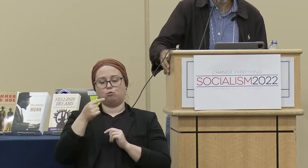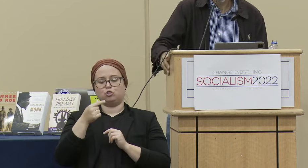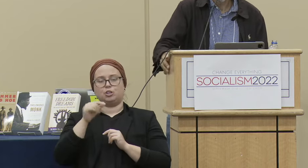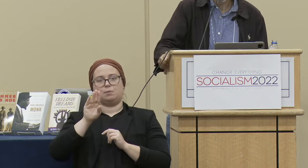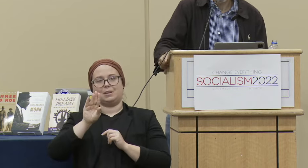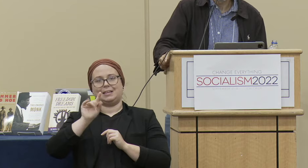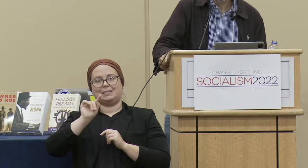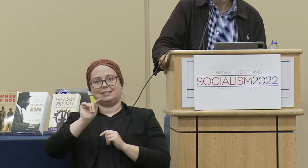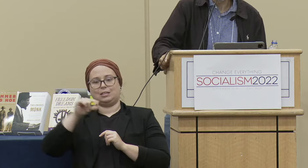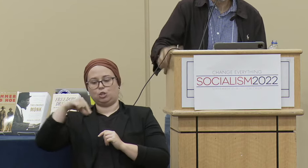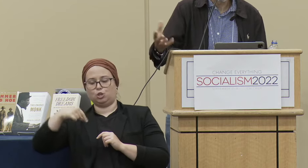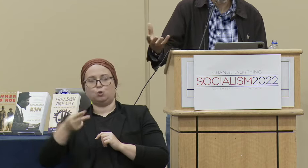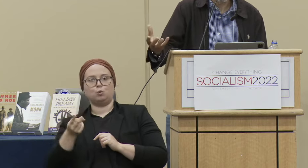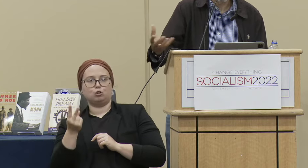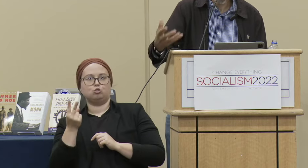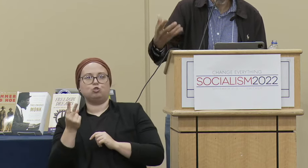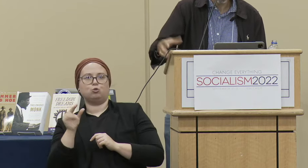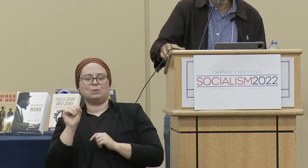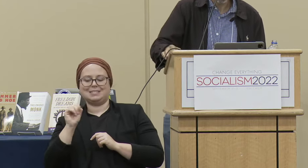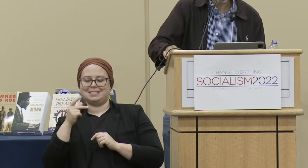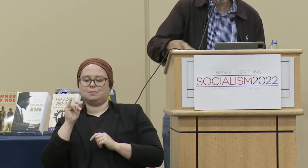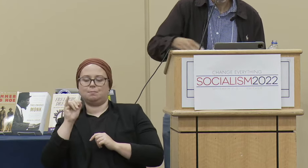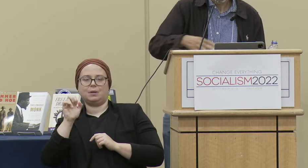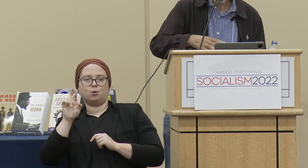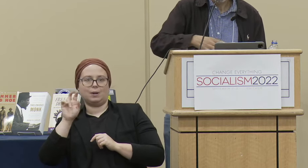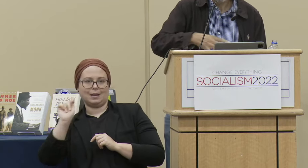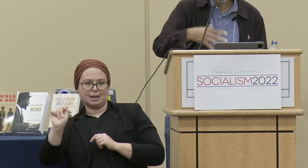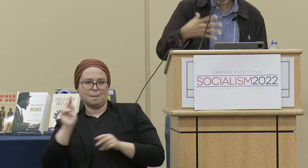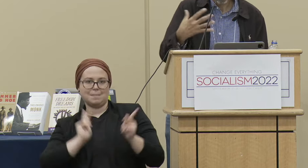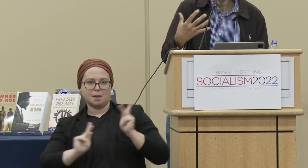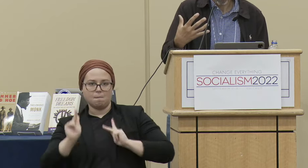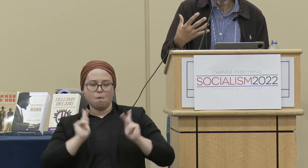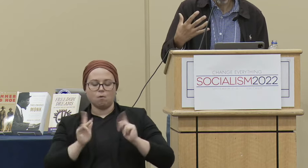including gender parity and government, recognition of